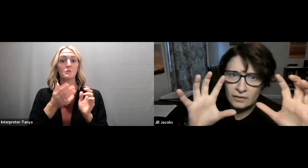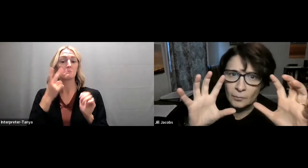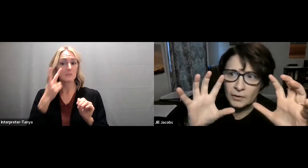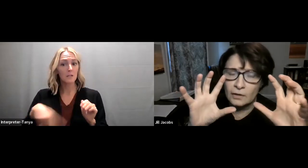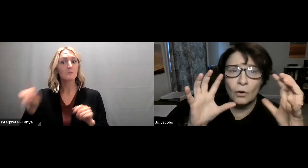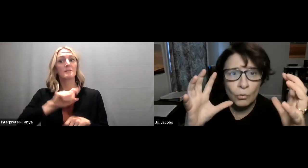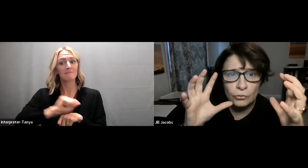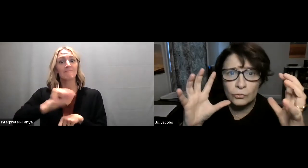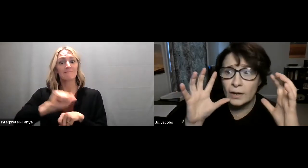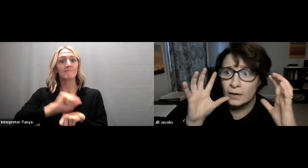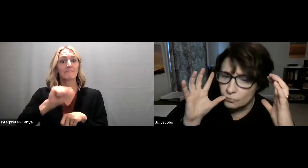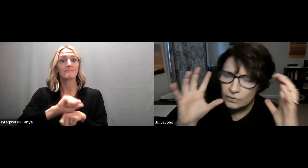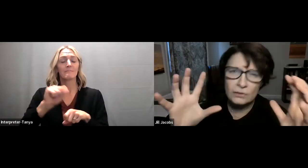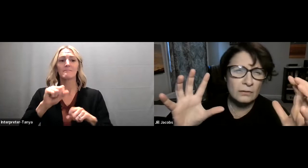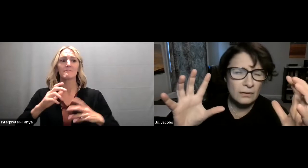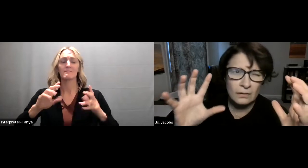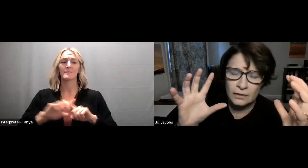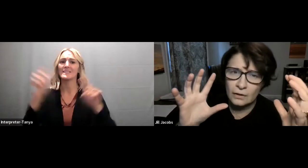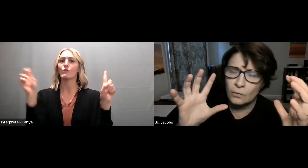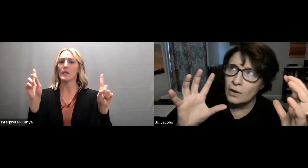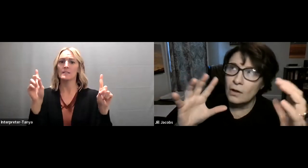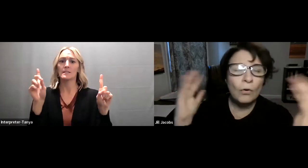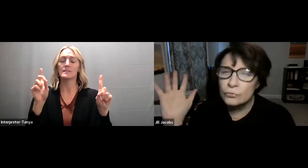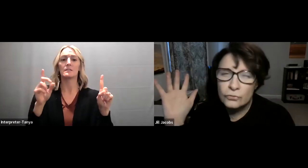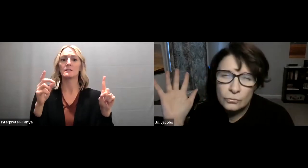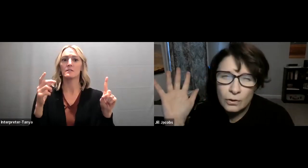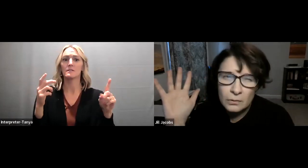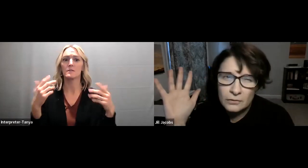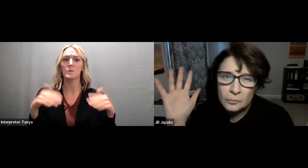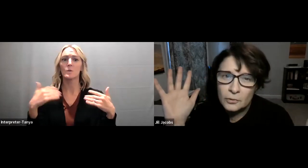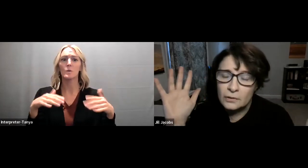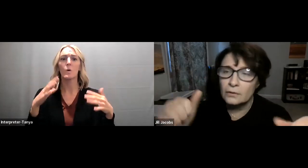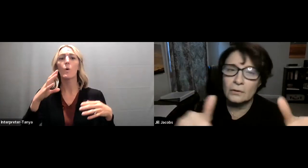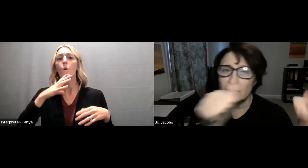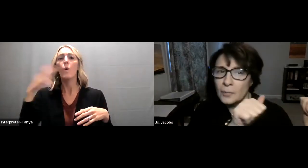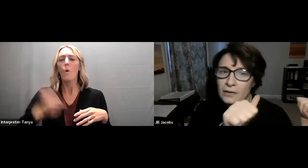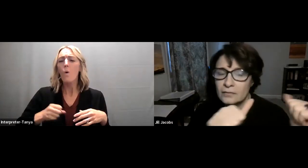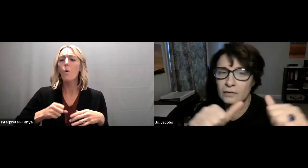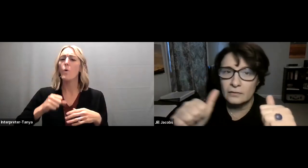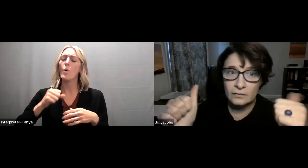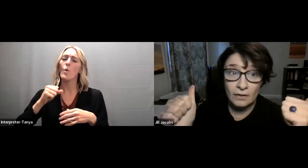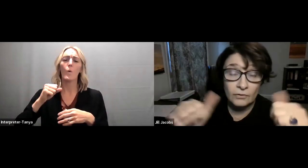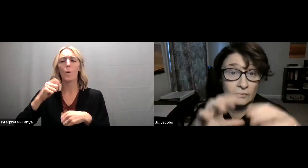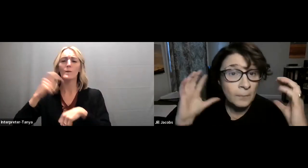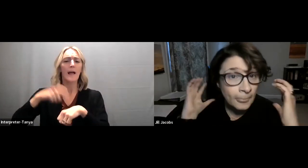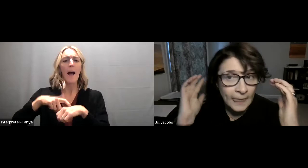happening in a whole new way, real, you know, old school coalition building. You know take it back to the 60s and 70s.